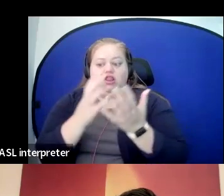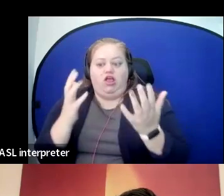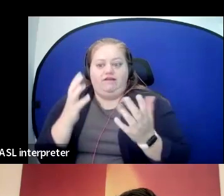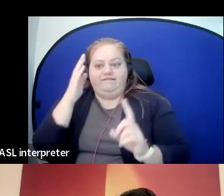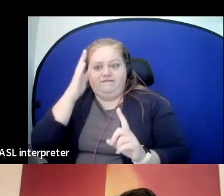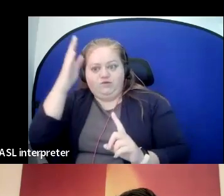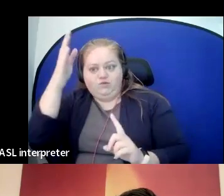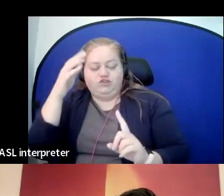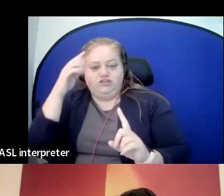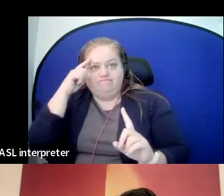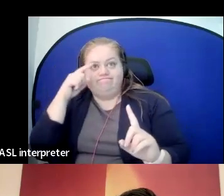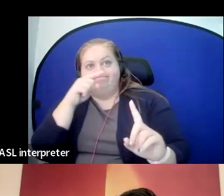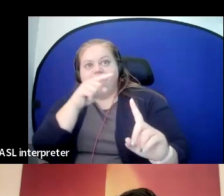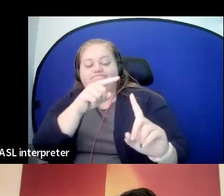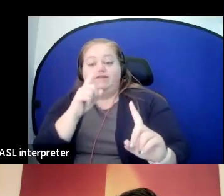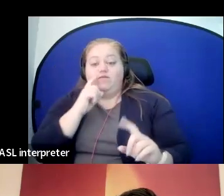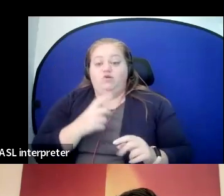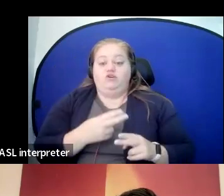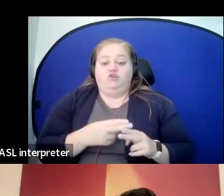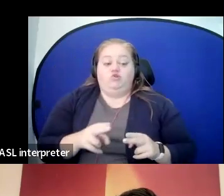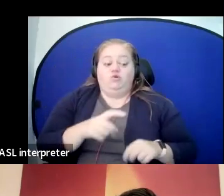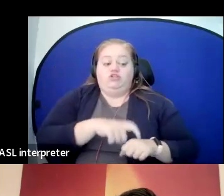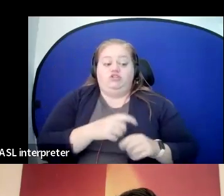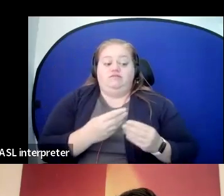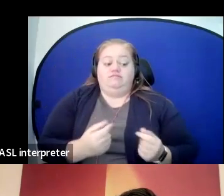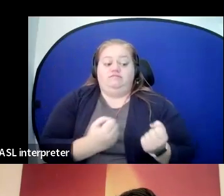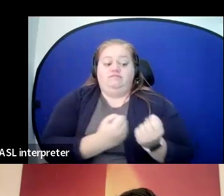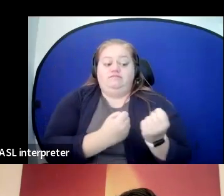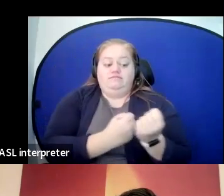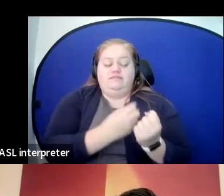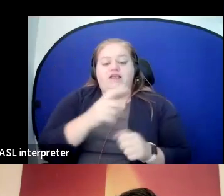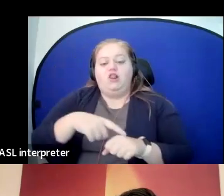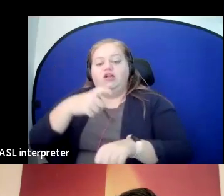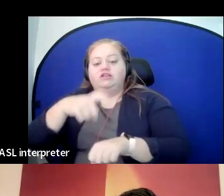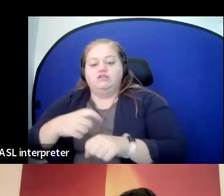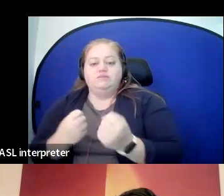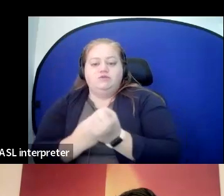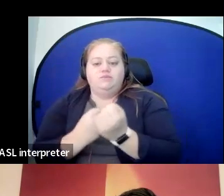both short term and long term, to support blind and low vision people's lives.